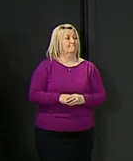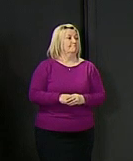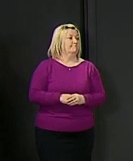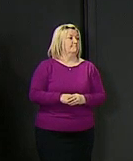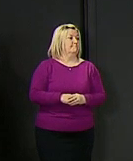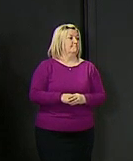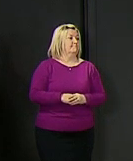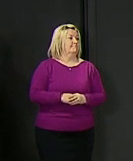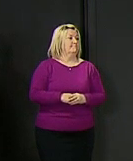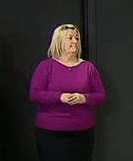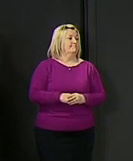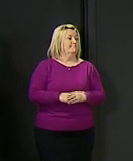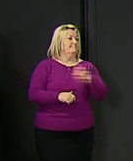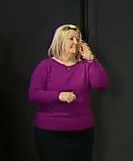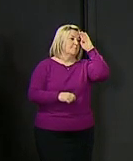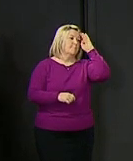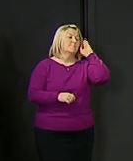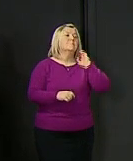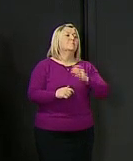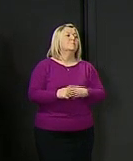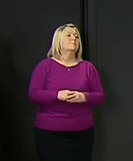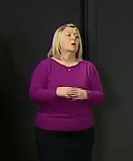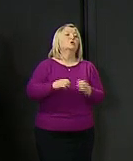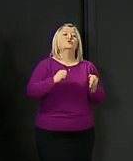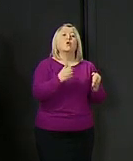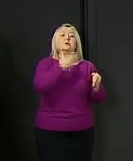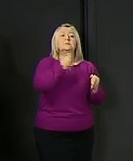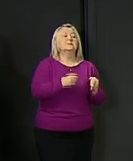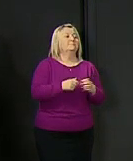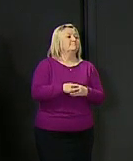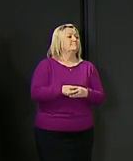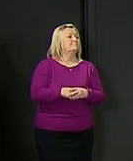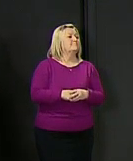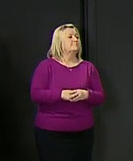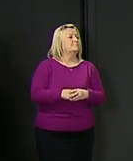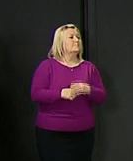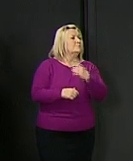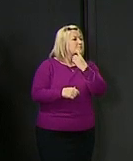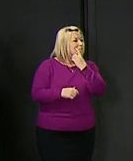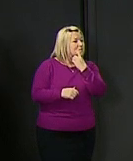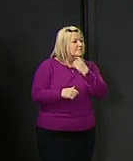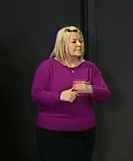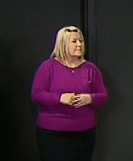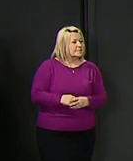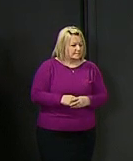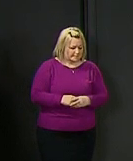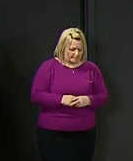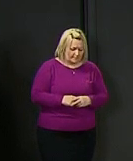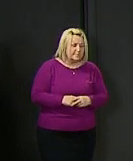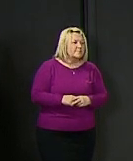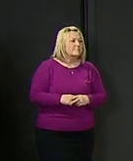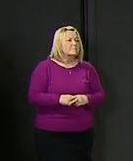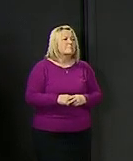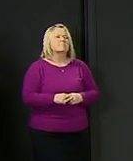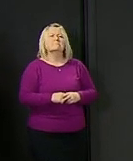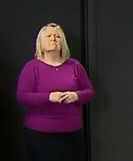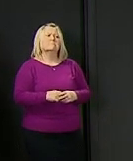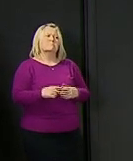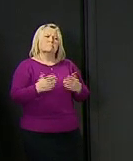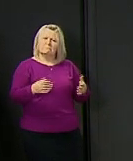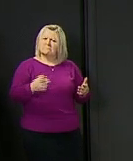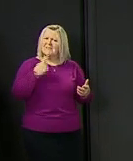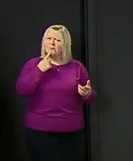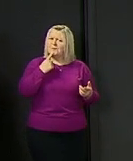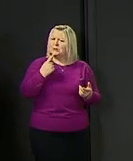Hi First Minister. There are reports today that many businesses across the UK will not